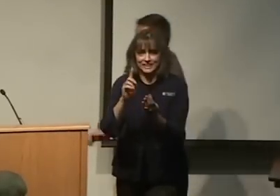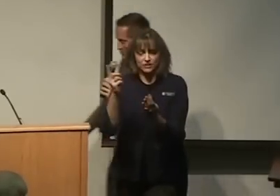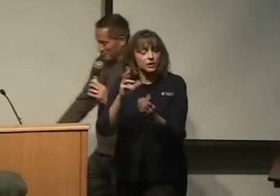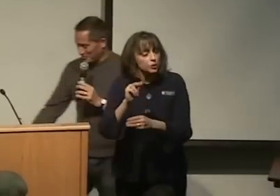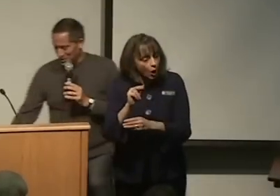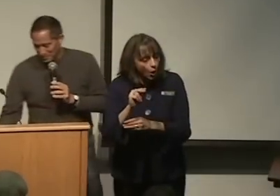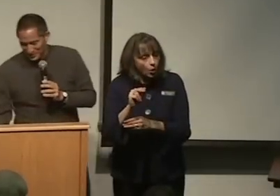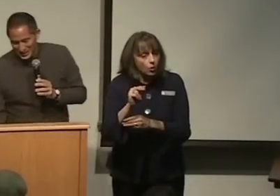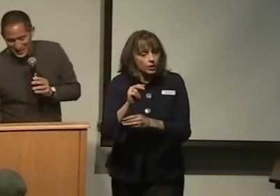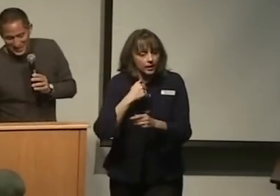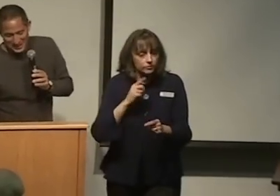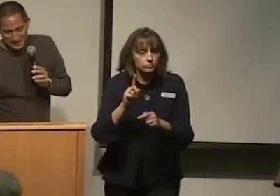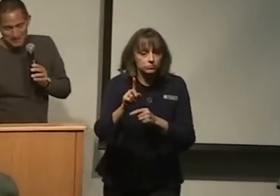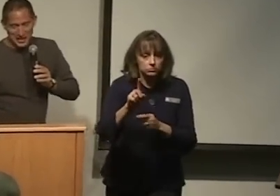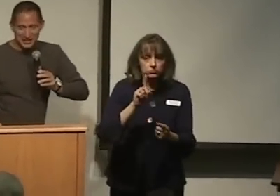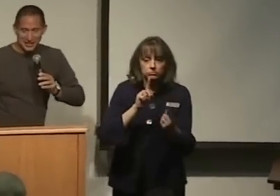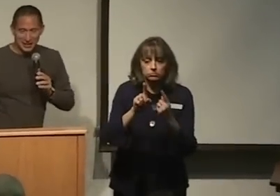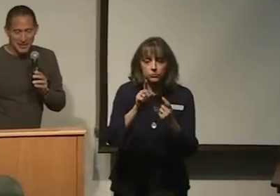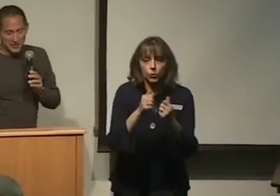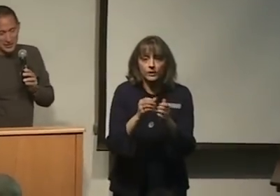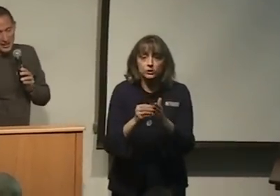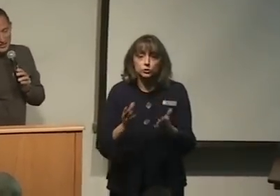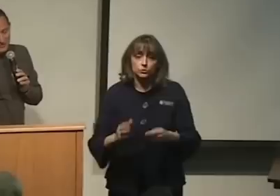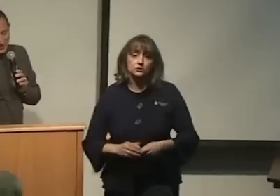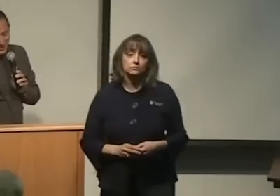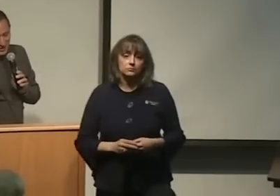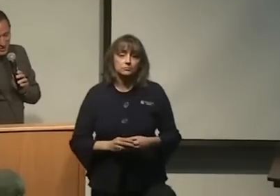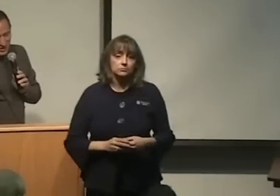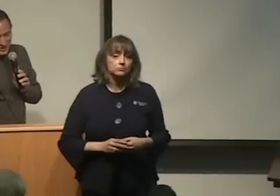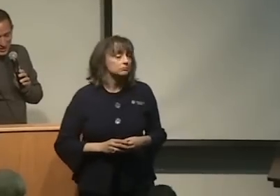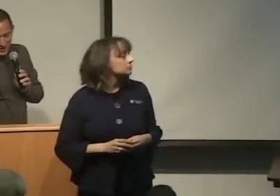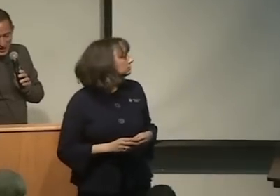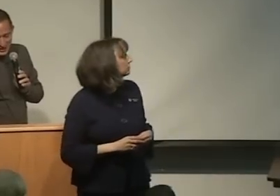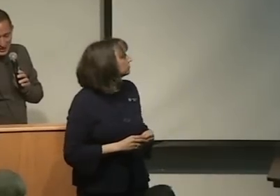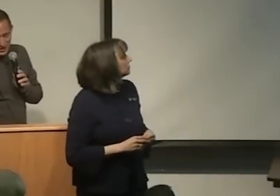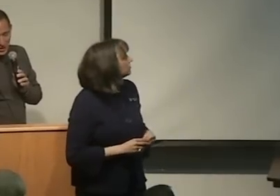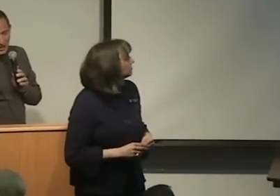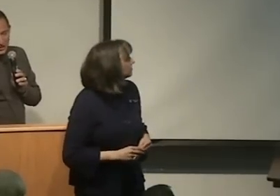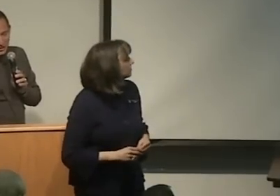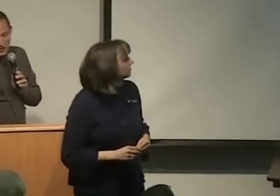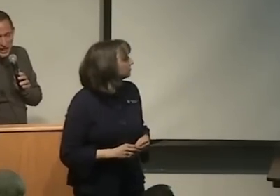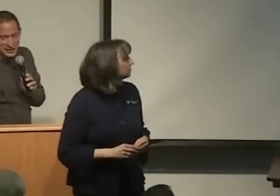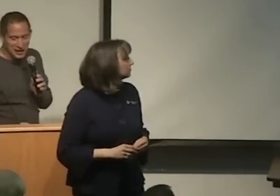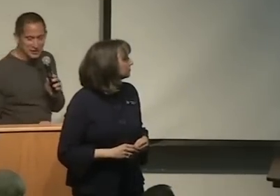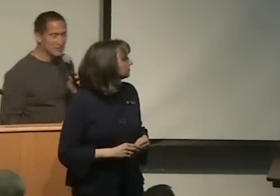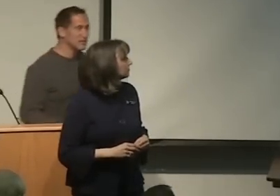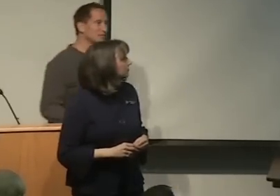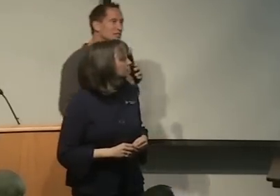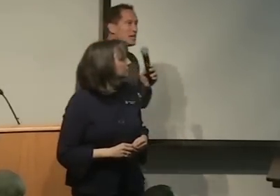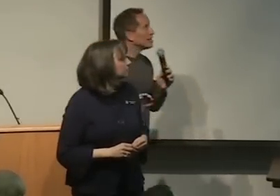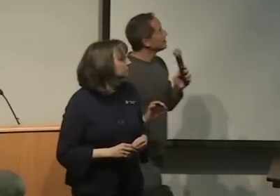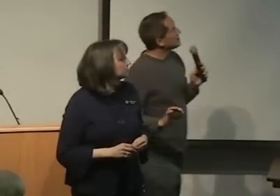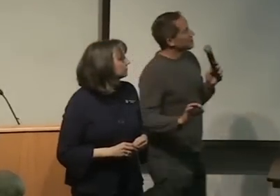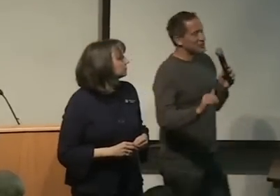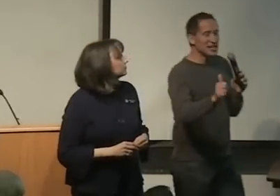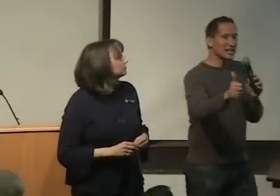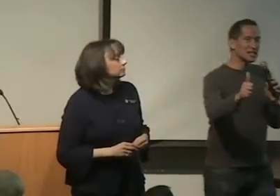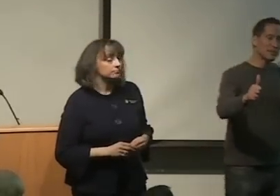and thinking about other kinds of ways to interact. So, okay, so new technology means thinking ha become more important.